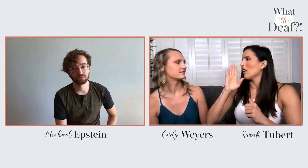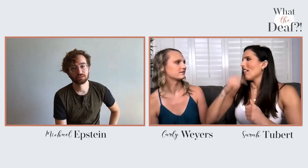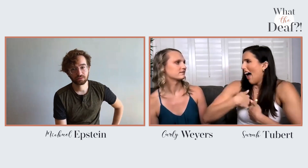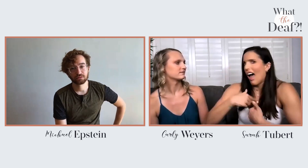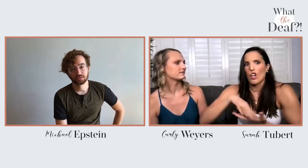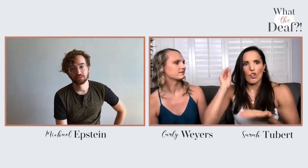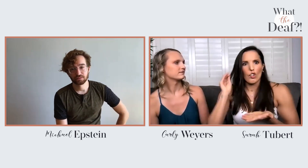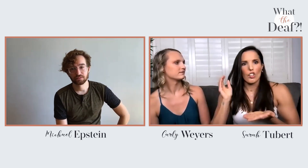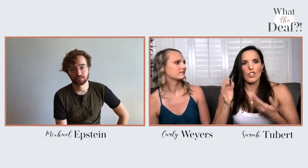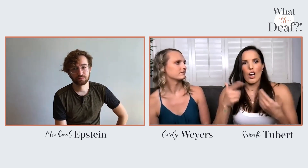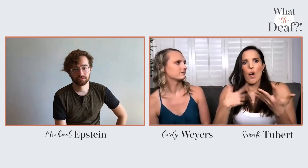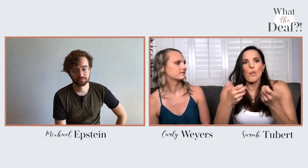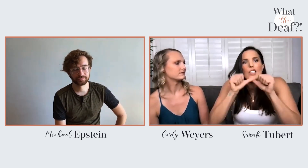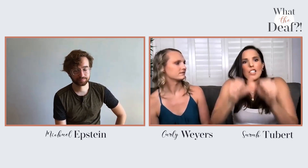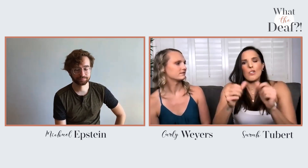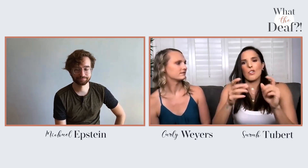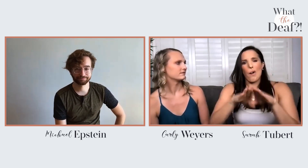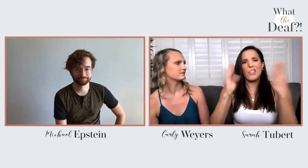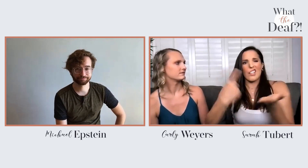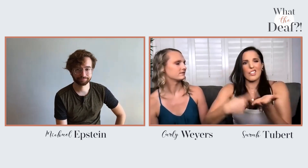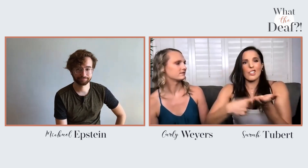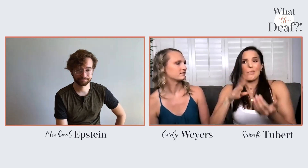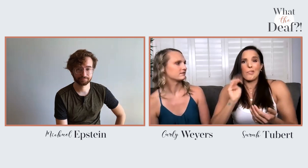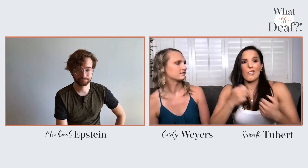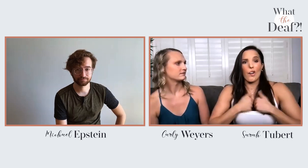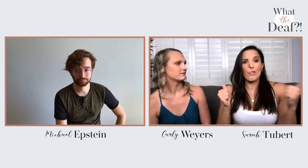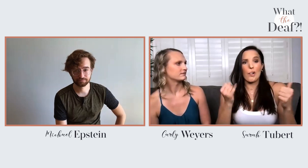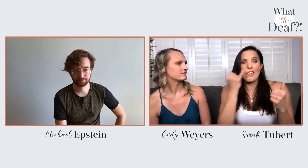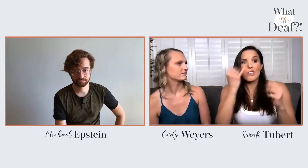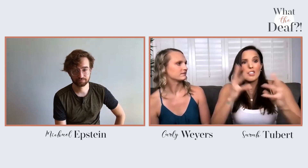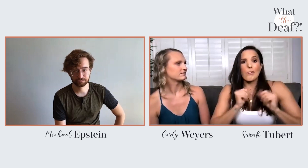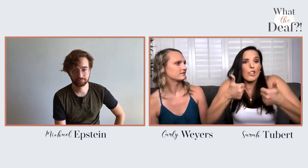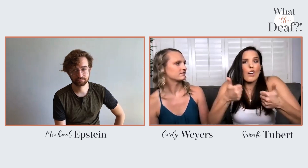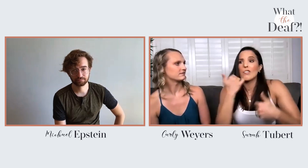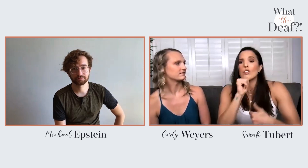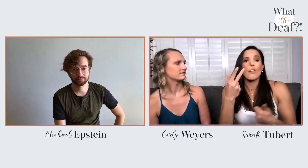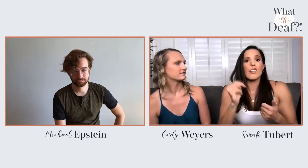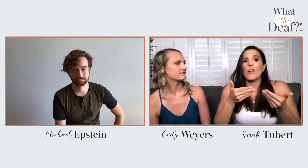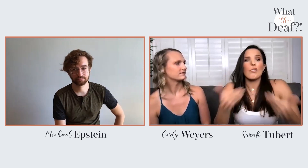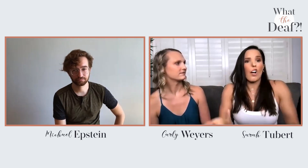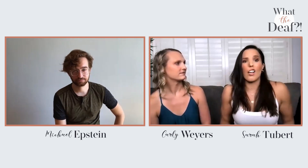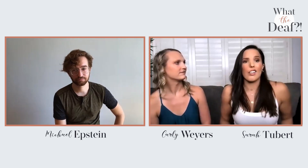How will I learn? How will I grow? And so we want to continue to open this discussion and be vulnerable. If you can accept that, that's great,